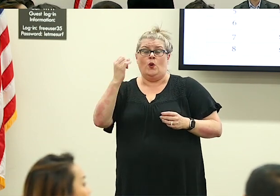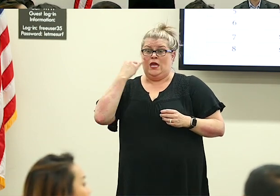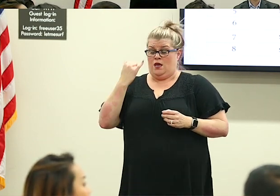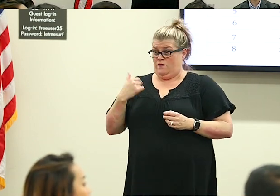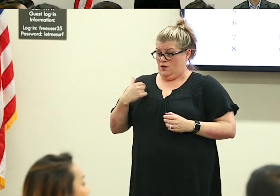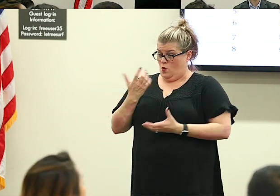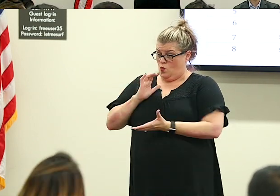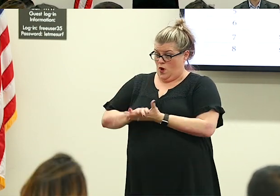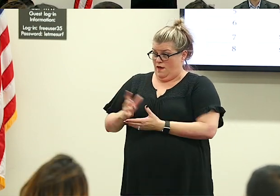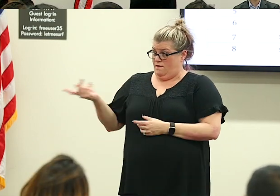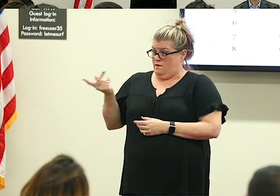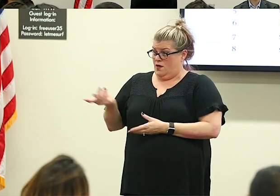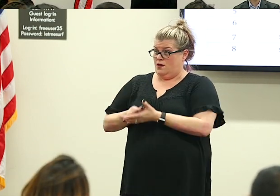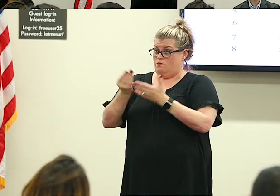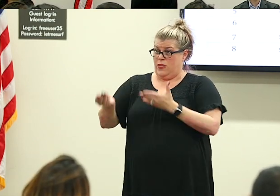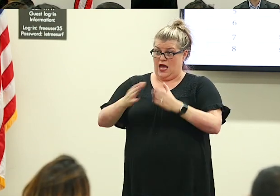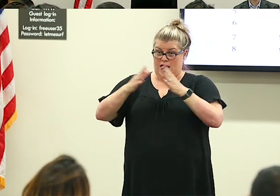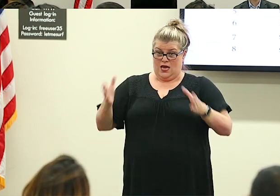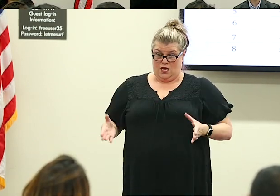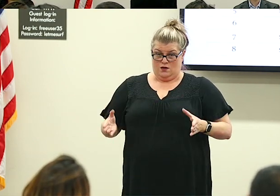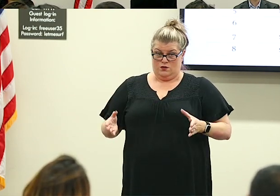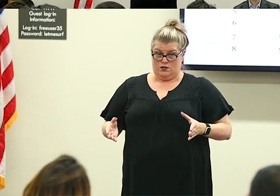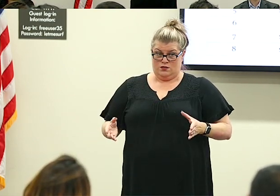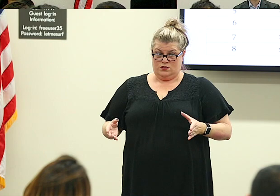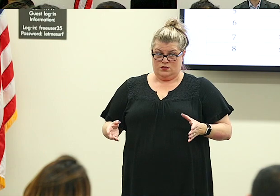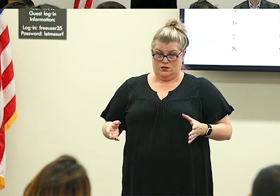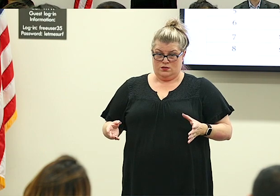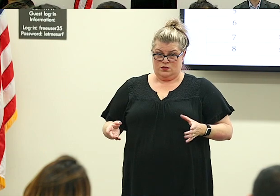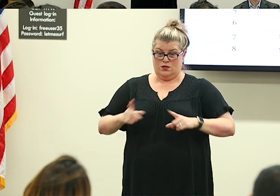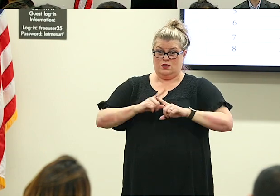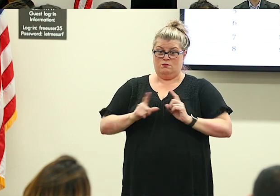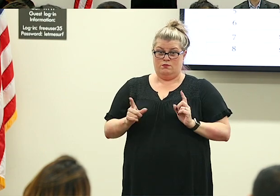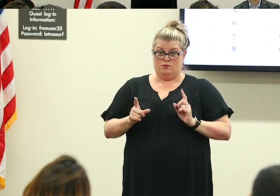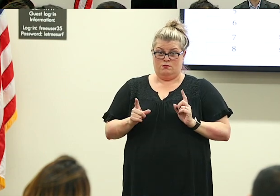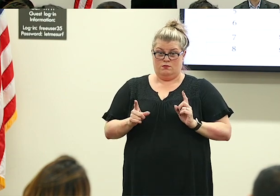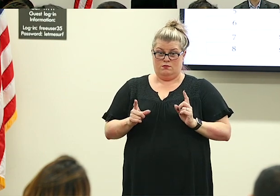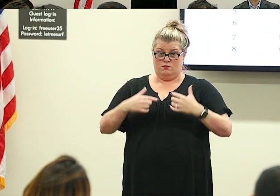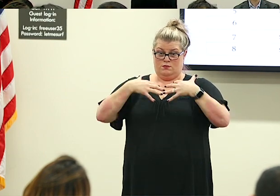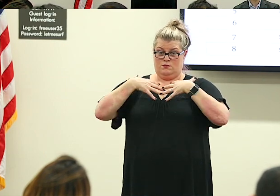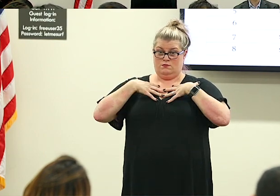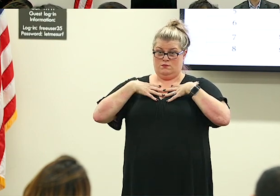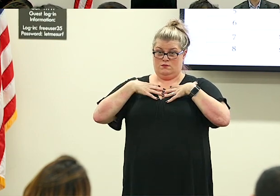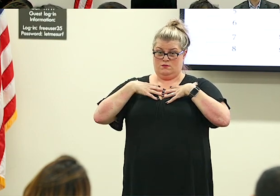I'm not... So the question is, if you buy the house with your brother,